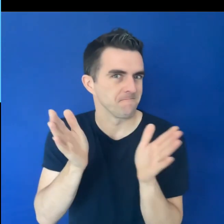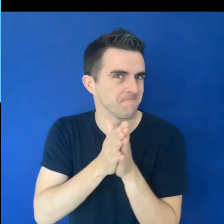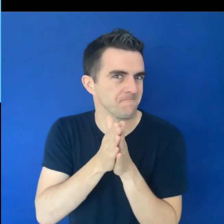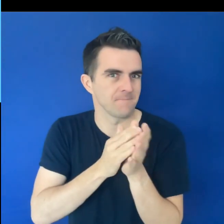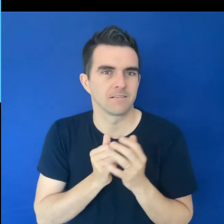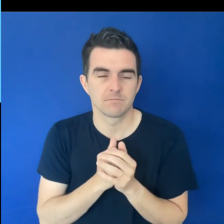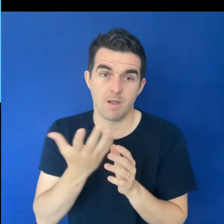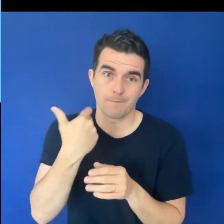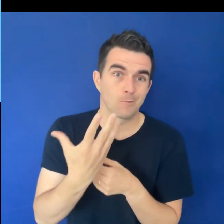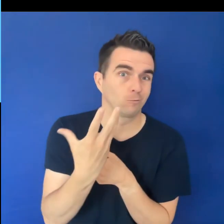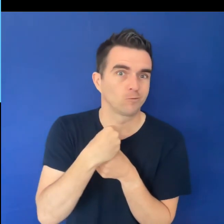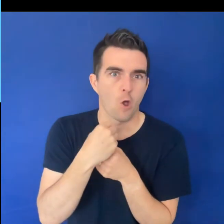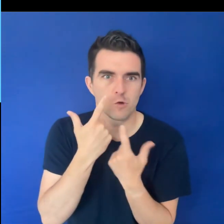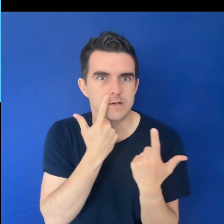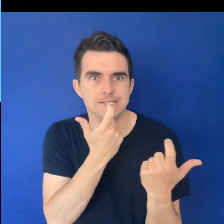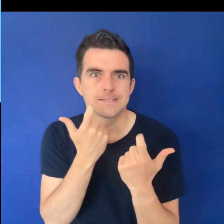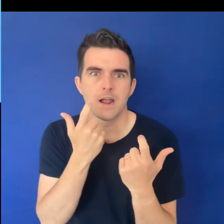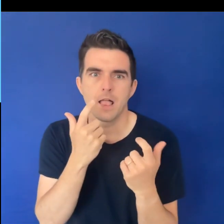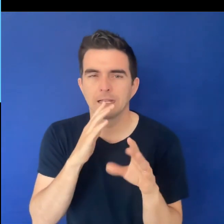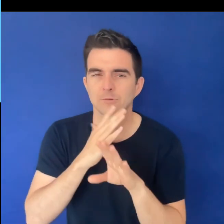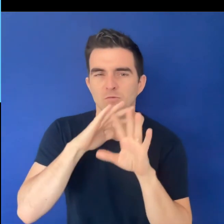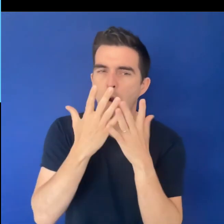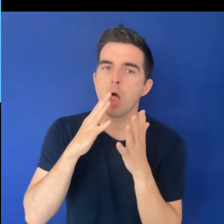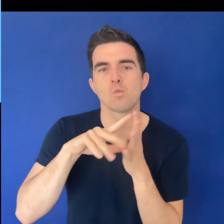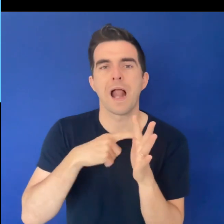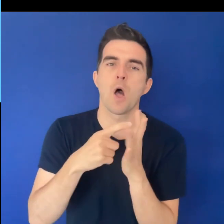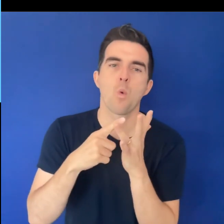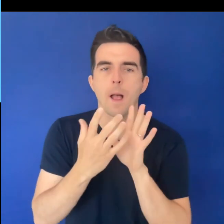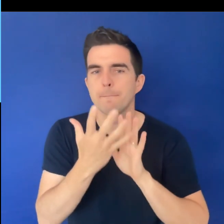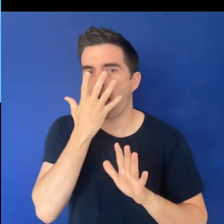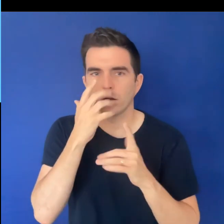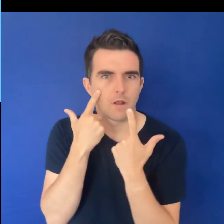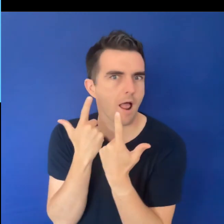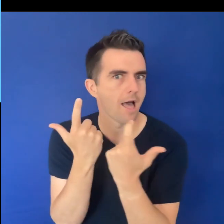Join us and uncover the secrets of the whimsical world of Wéko The Mask Gatherer.